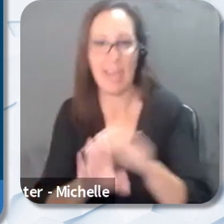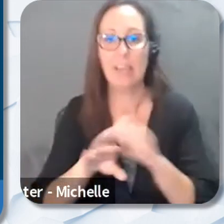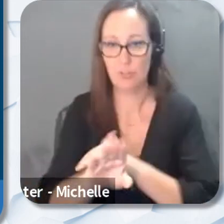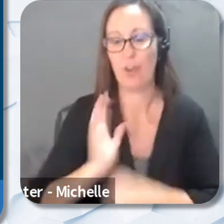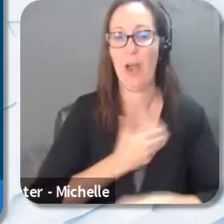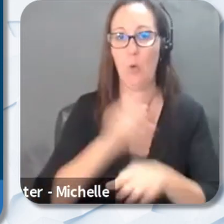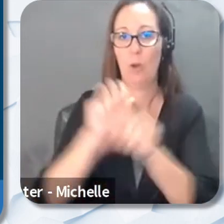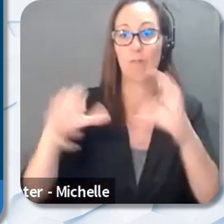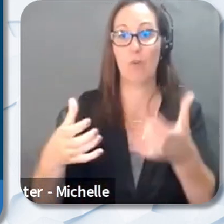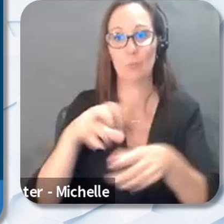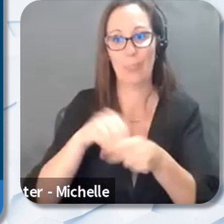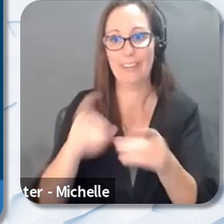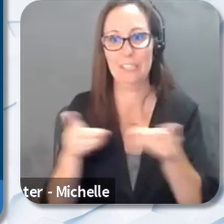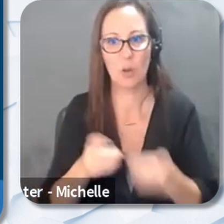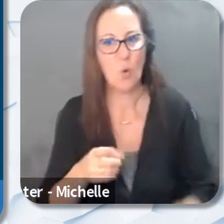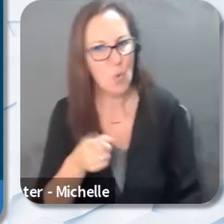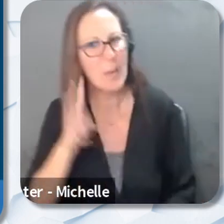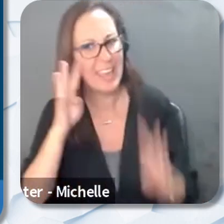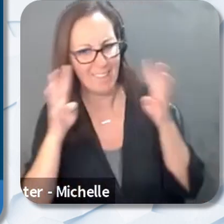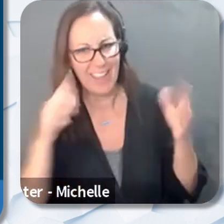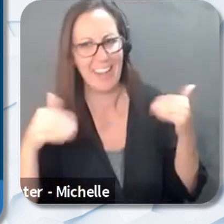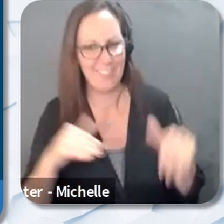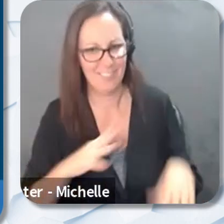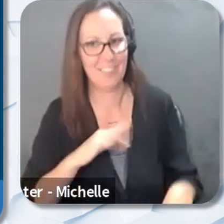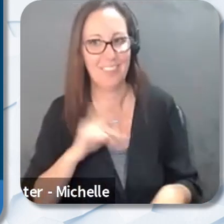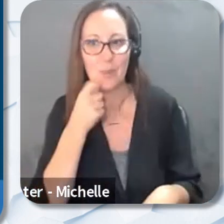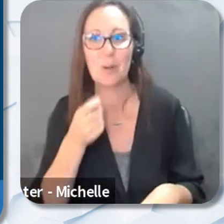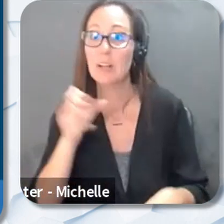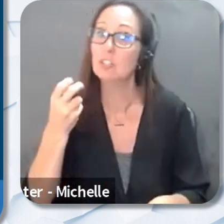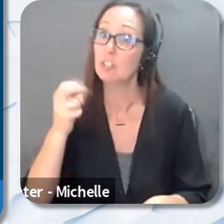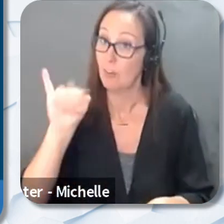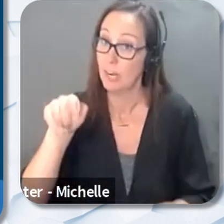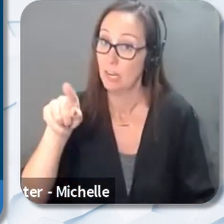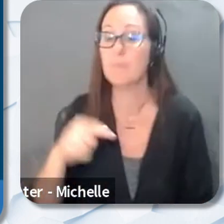That sounds really innovative. Sherry, how about you. Cheri Doria: So that is something that we are